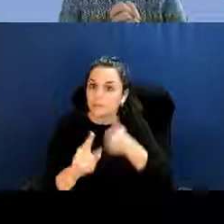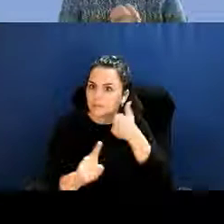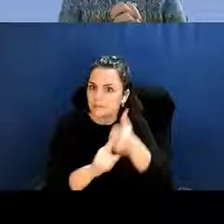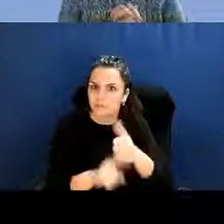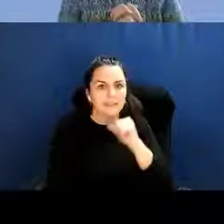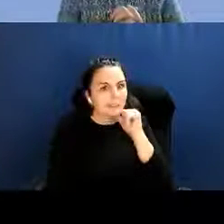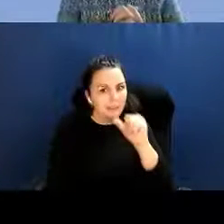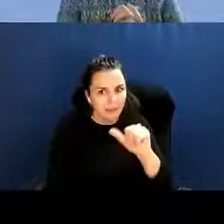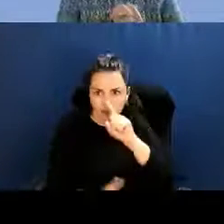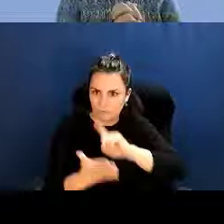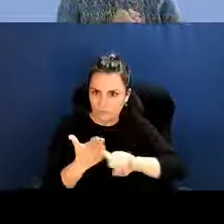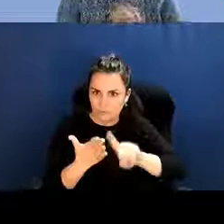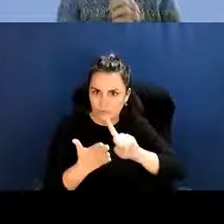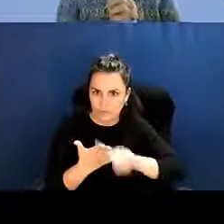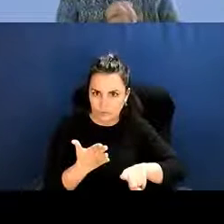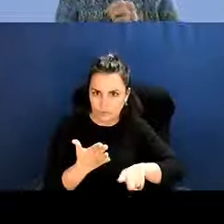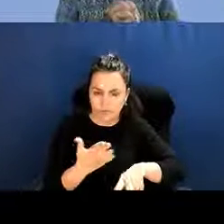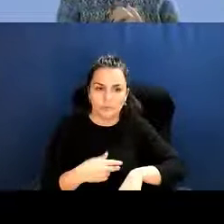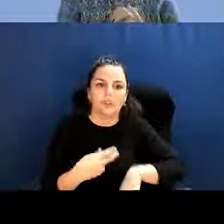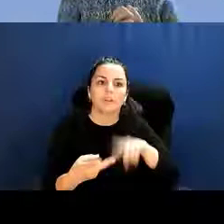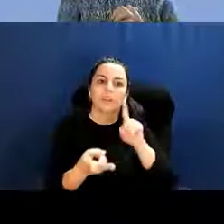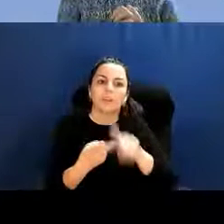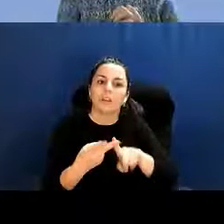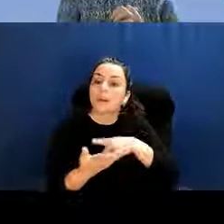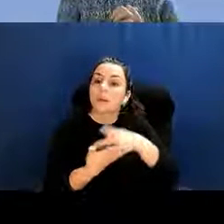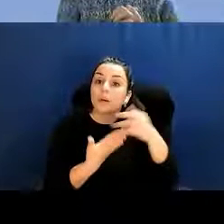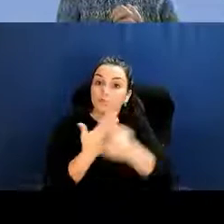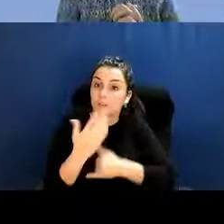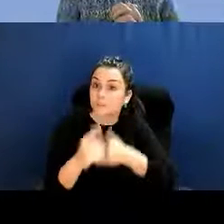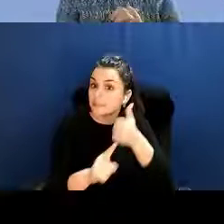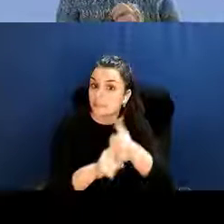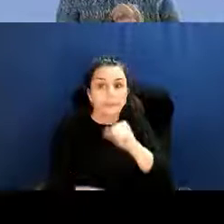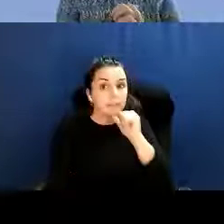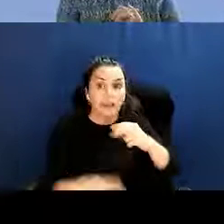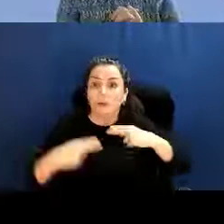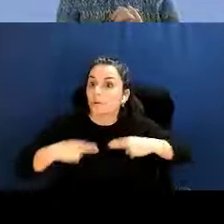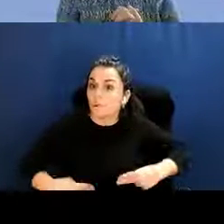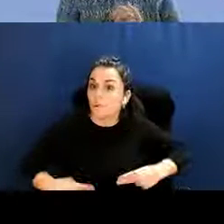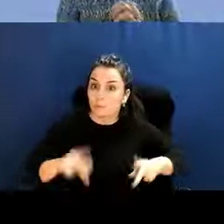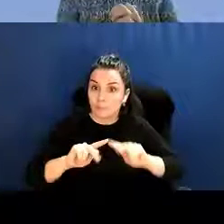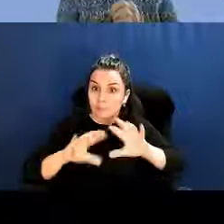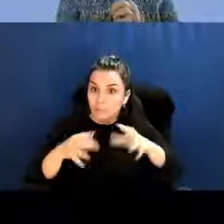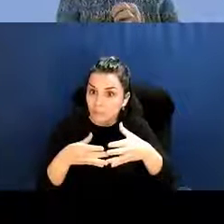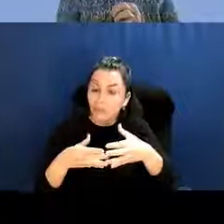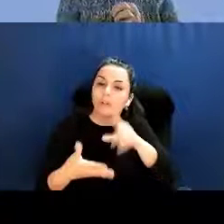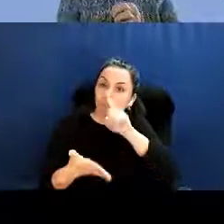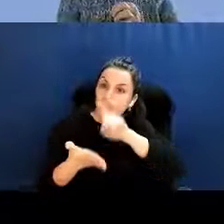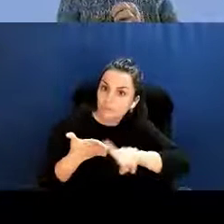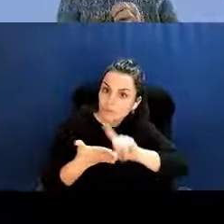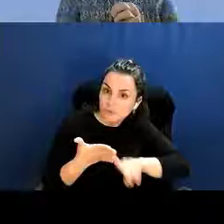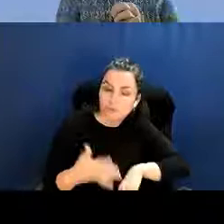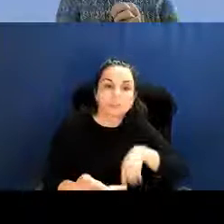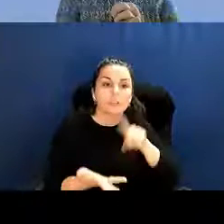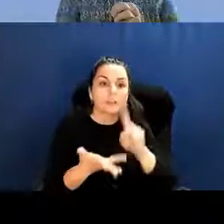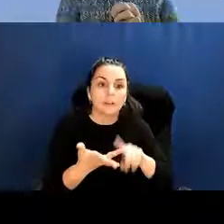or when a project is not human subjects research, or when a project is exempt human subjects research.